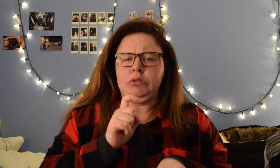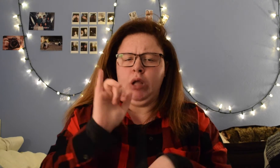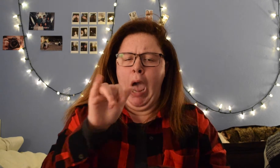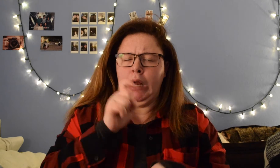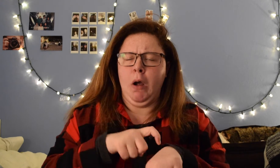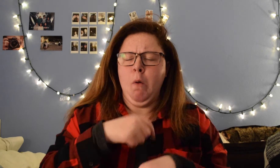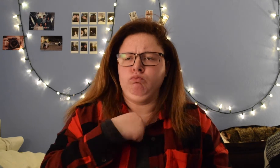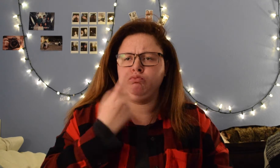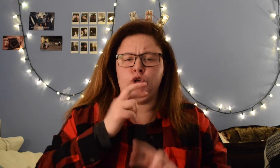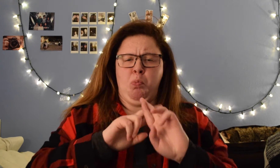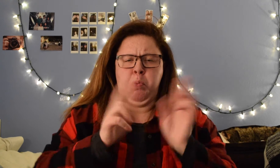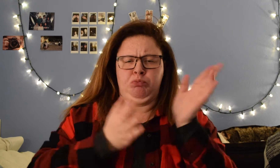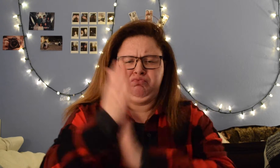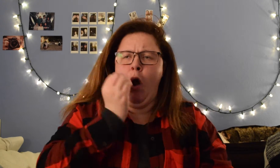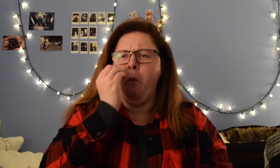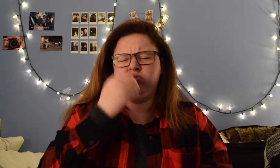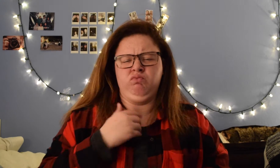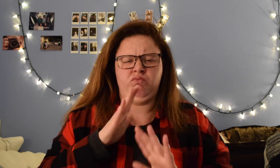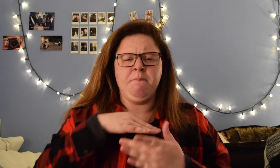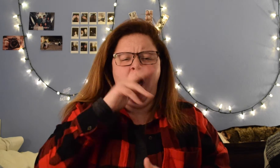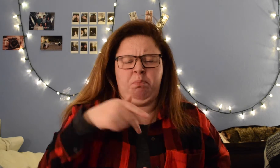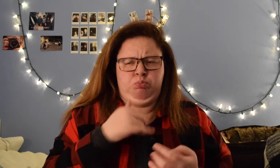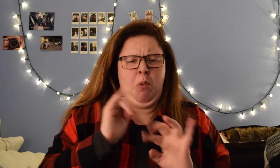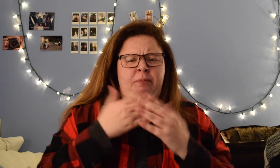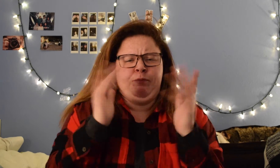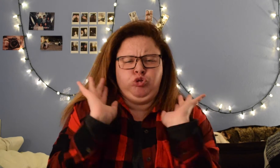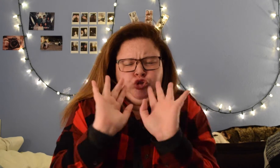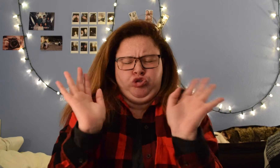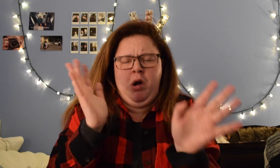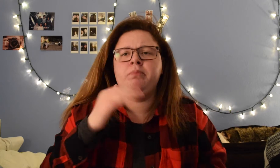At that time, I was so ready to go home. Just so fed up with what happened